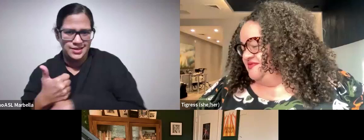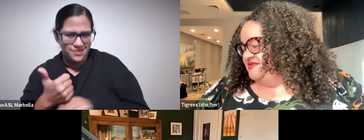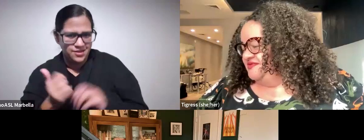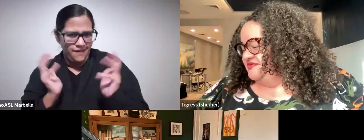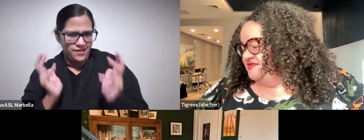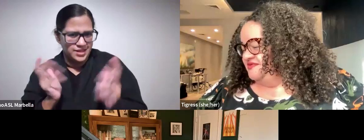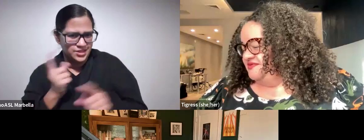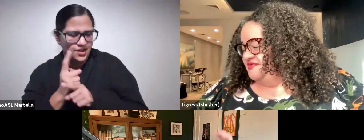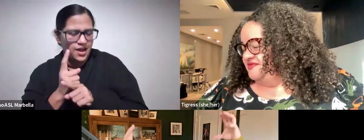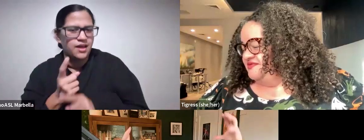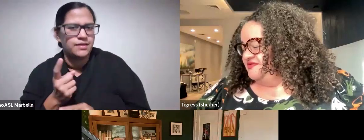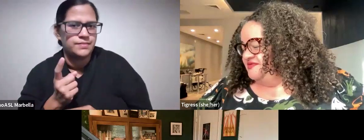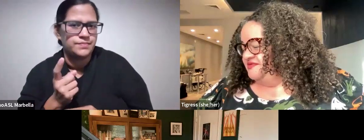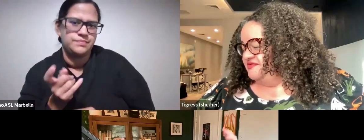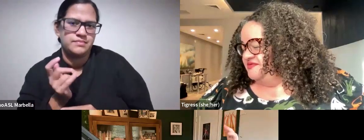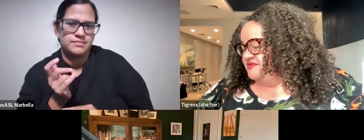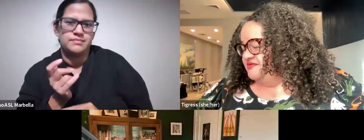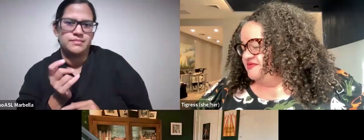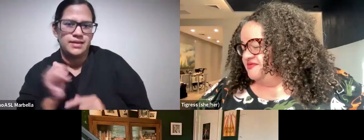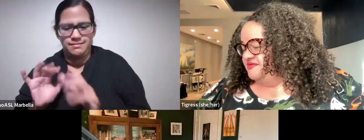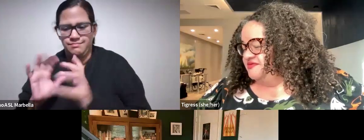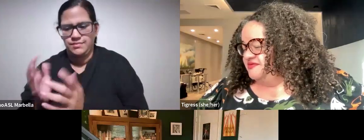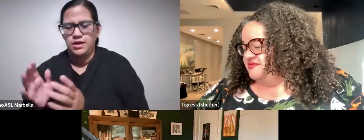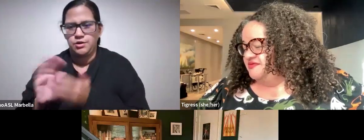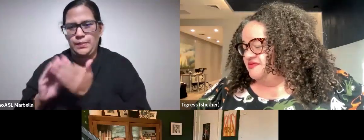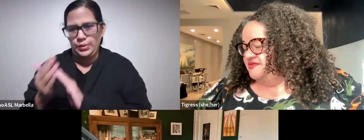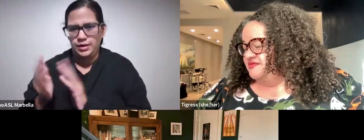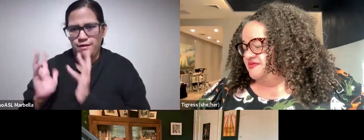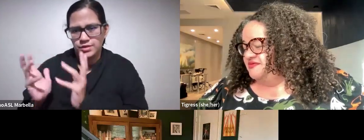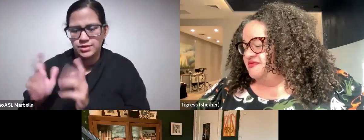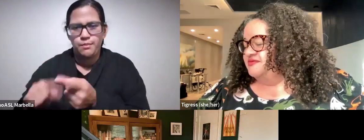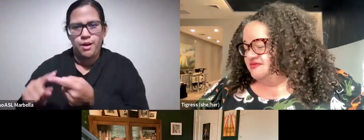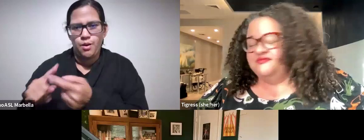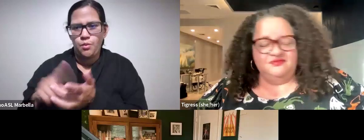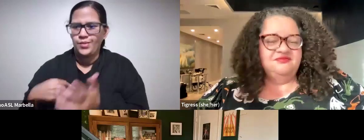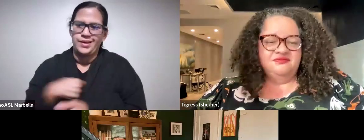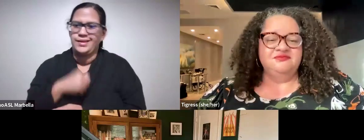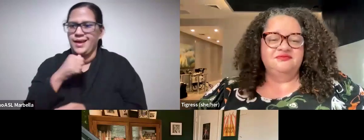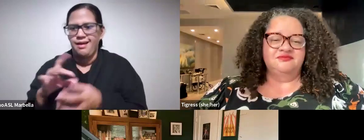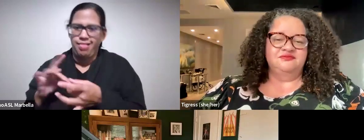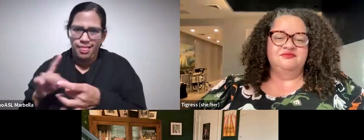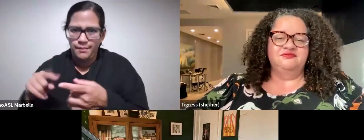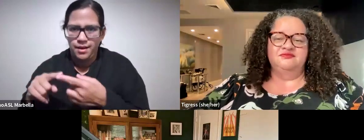There's the in community conversation about what are we not talking about in community? That's a different thing.